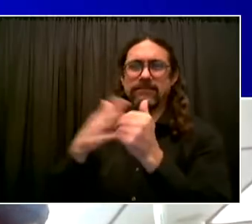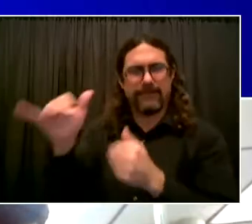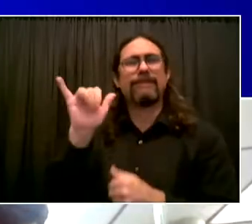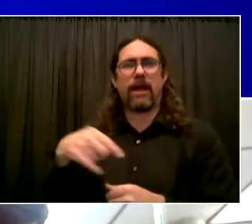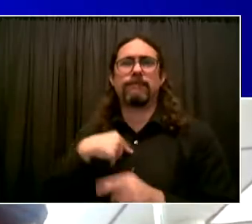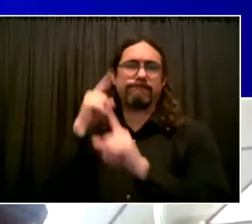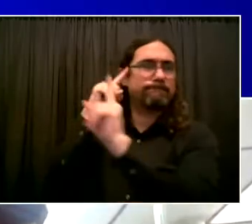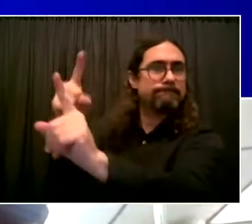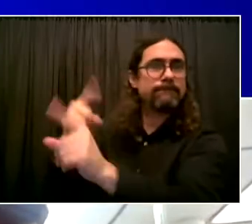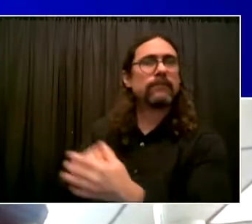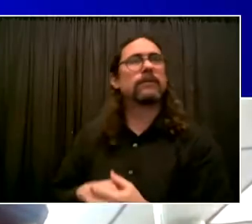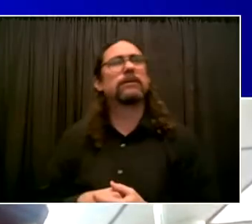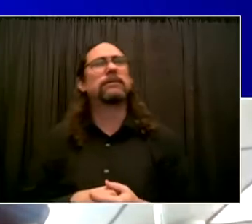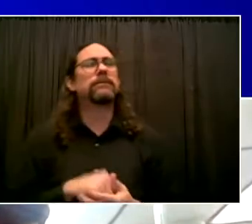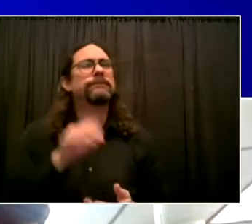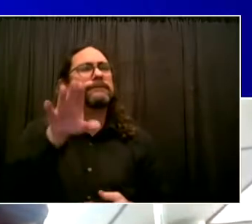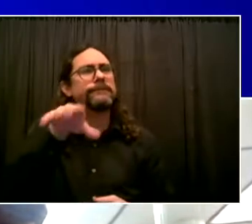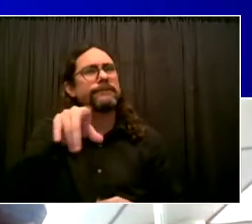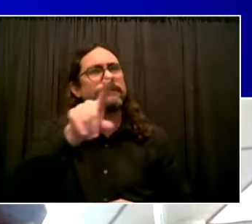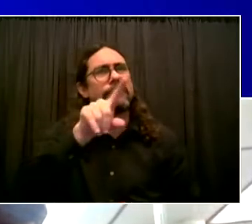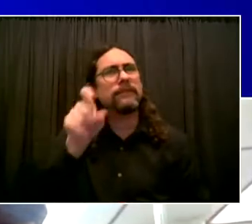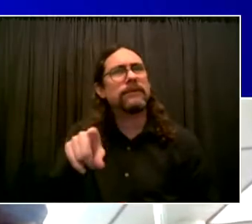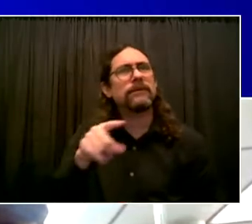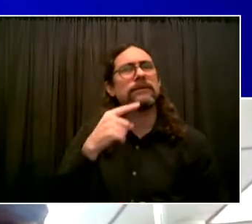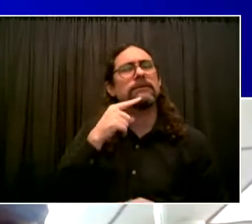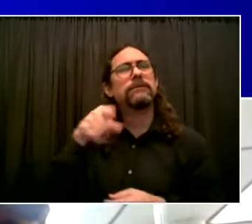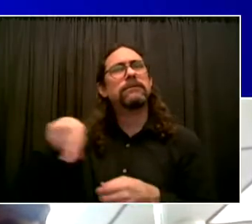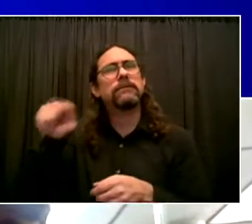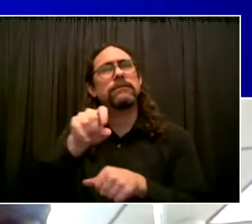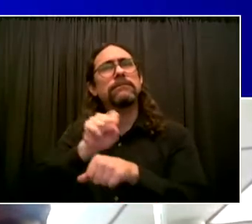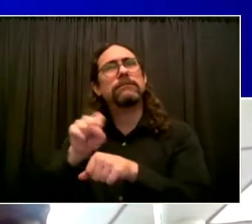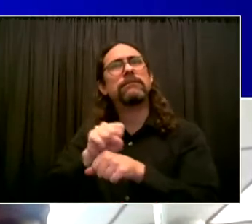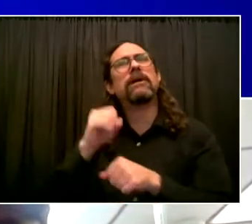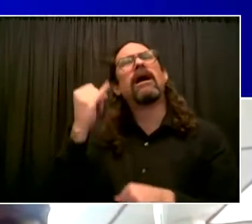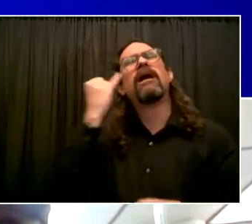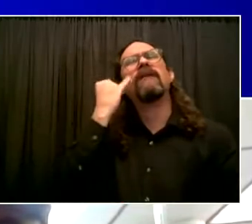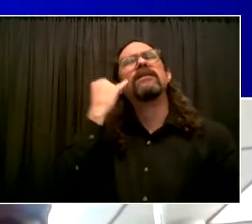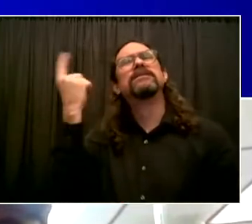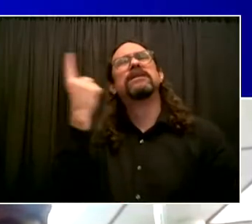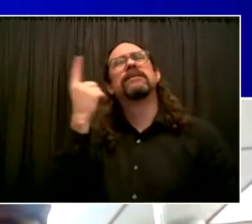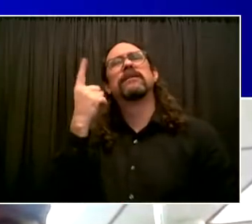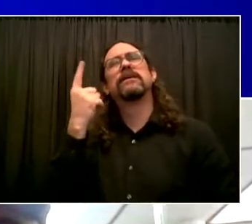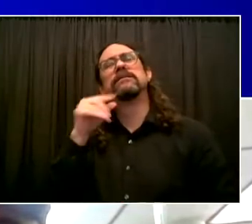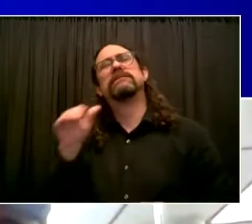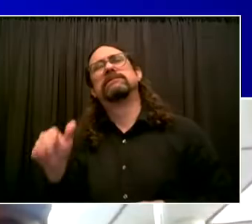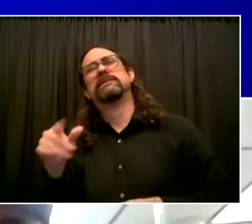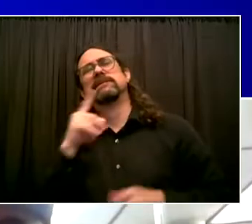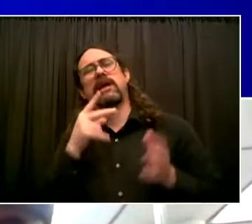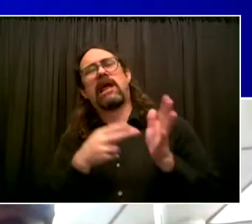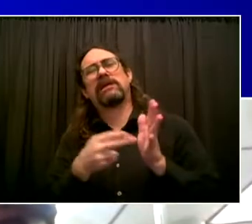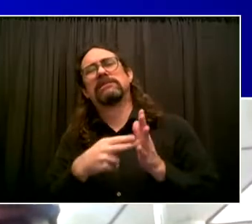RISK BEFORE WE ARE DOING EVERYTHING SO THAT DOESN'T HAPPEN AGAIN. I SEE A LOT OF GUYS THERE, WAS THE CONVERSATION LE,IK SMOEOE N